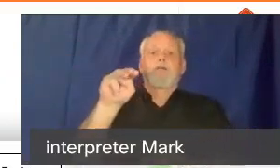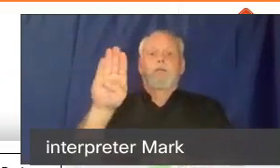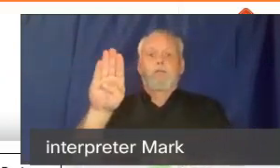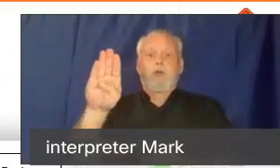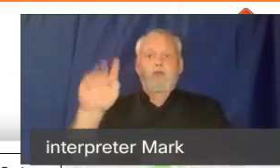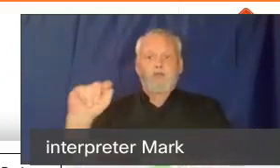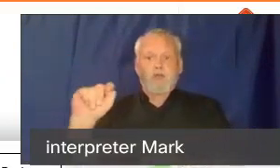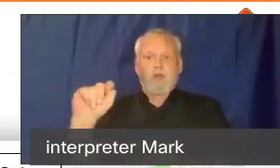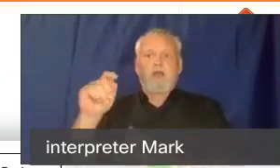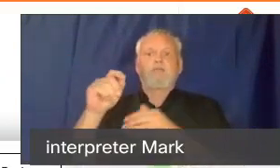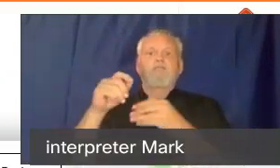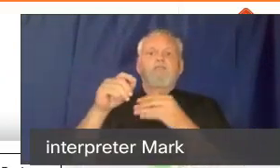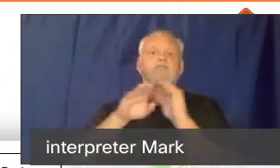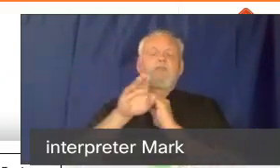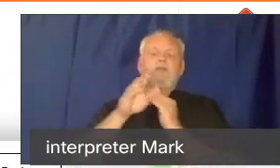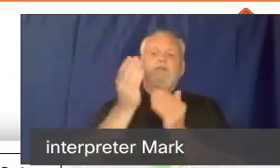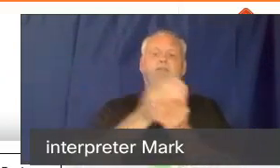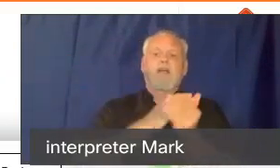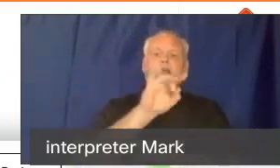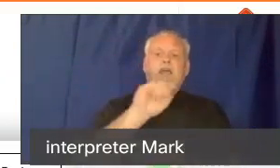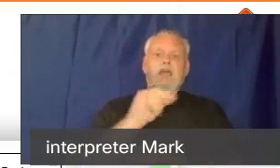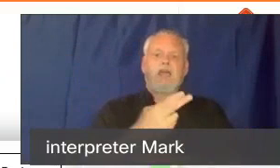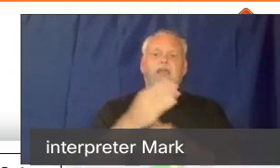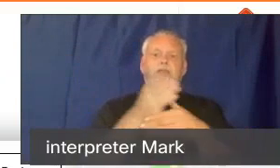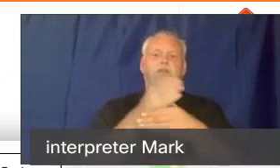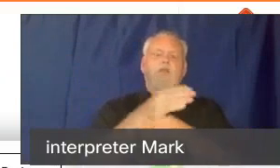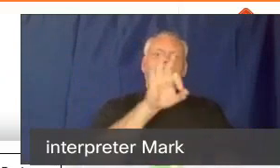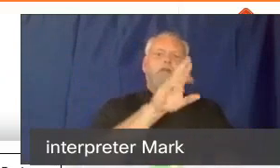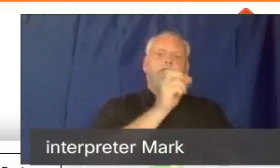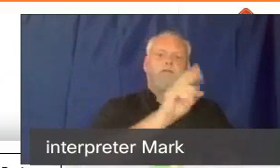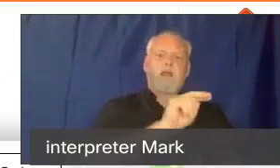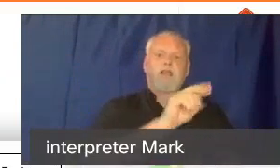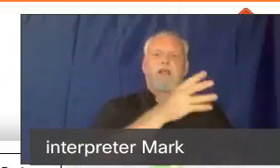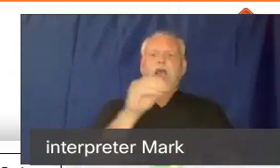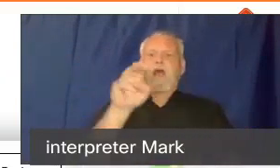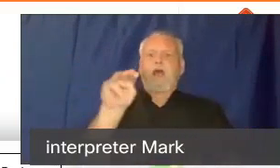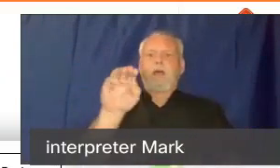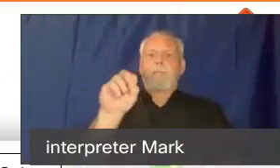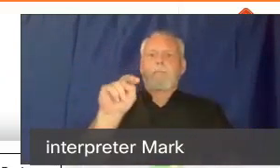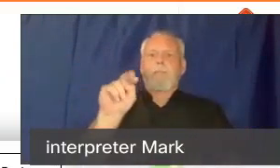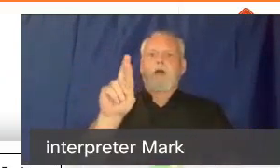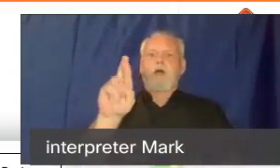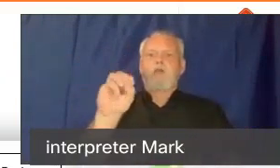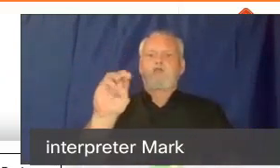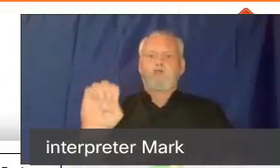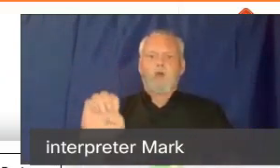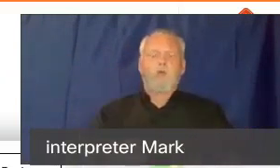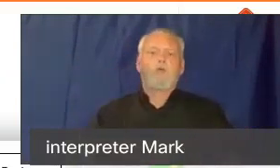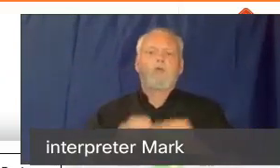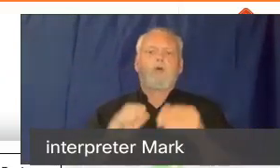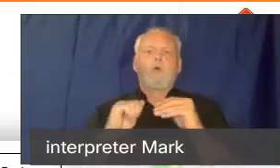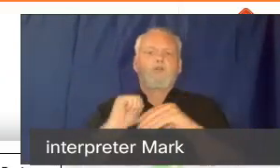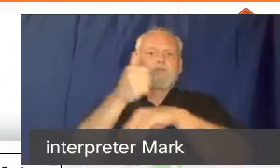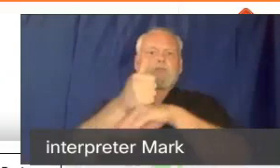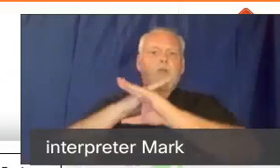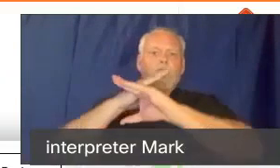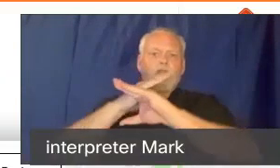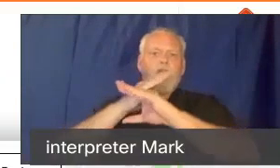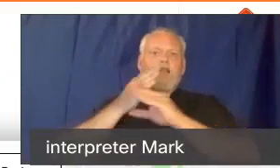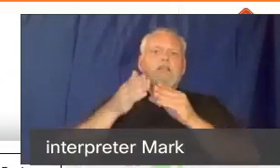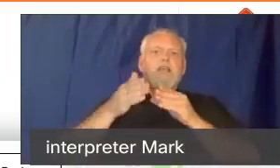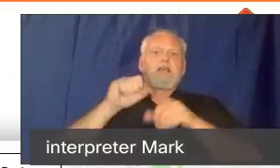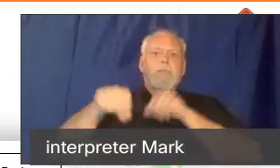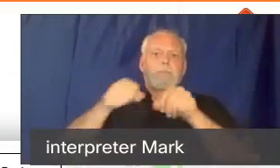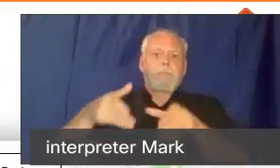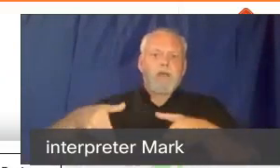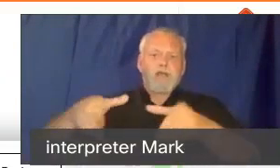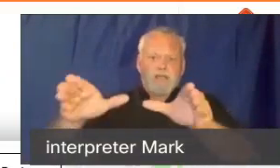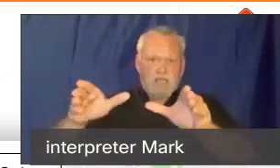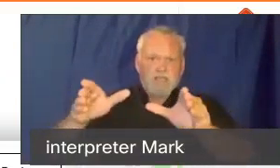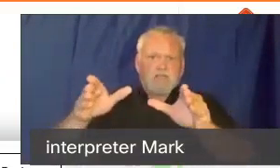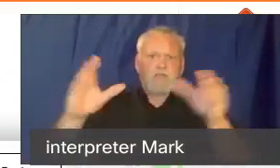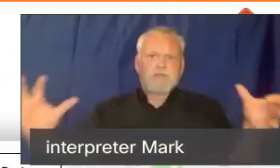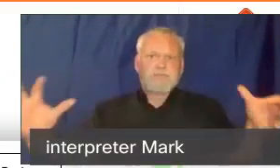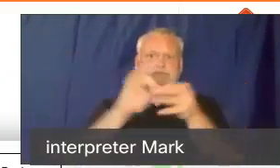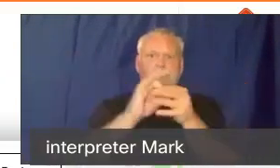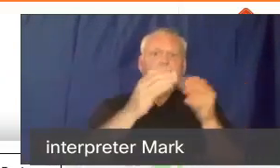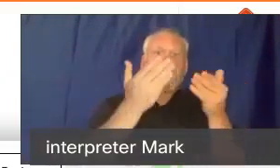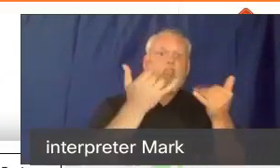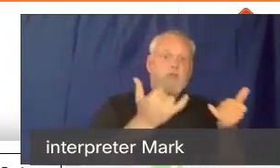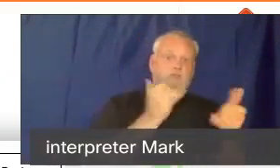There's a section on a street between Franklin street and row where we have a proposal and a plan to install protected by planes later this year that we connect to the existing sections of trail that run from.